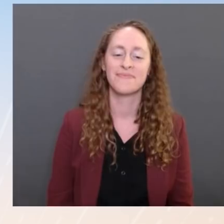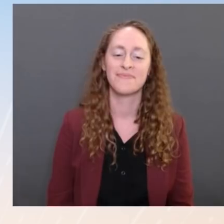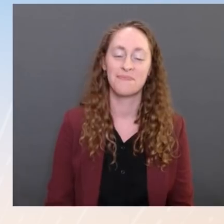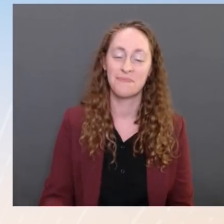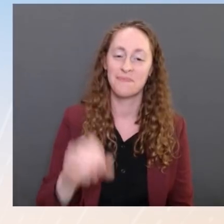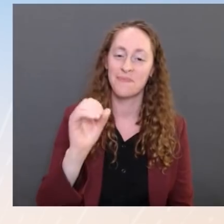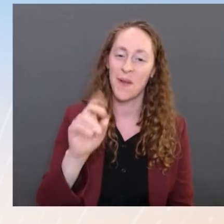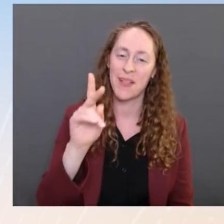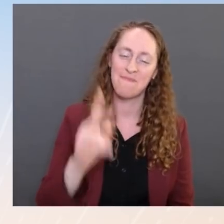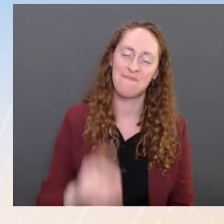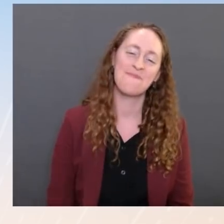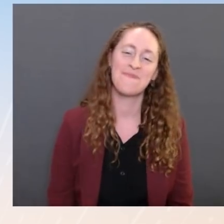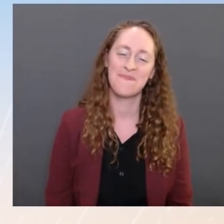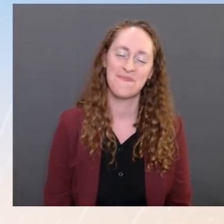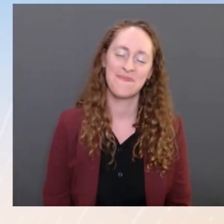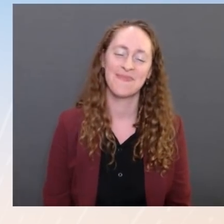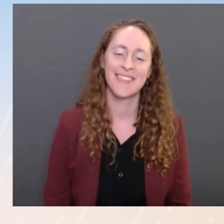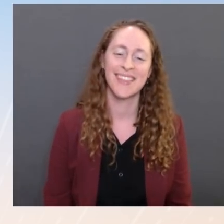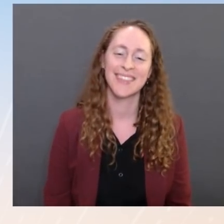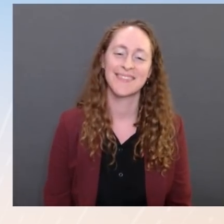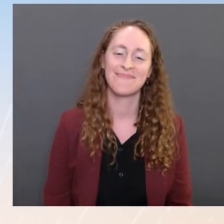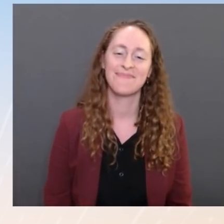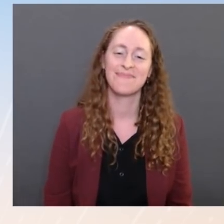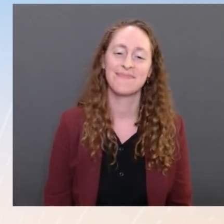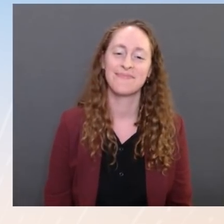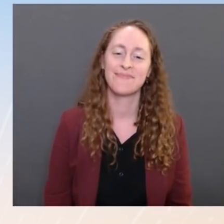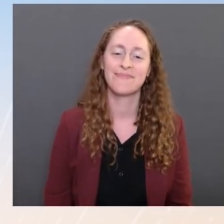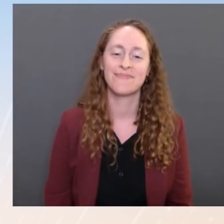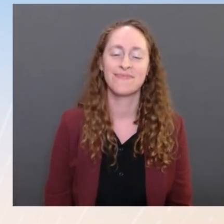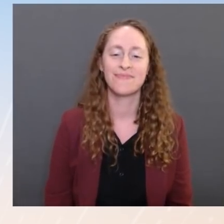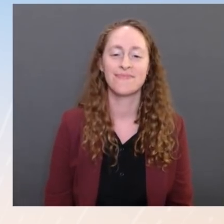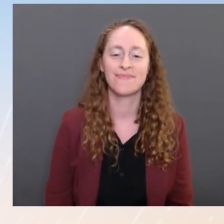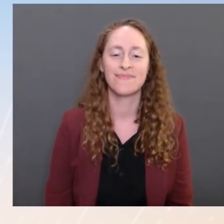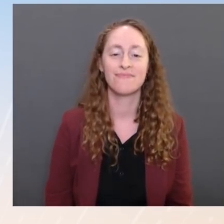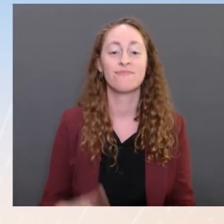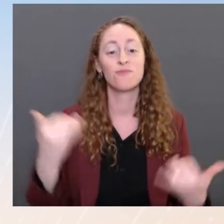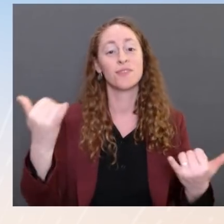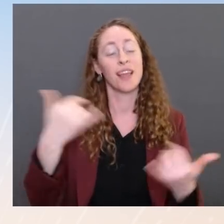Ms. Psaki: Just wanted to start with one topper for all of you. President Biden has directed the administration